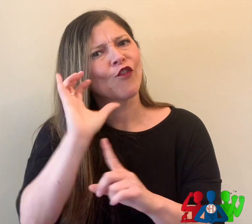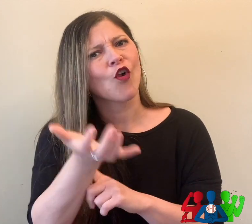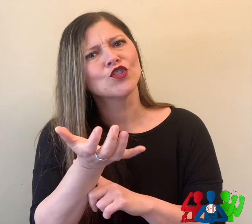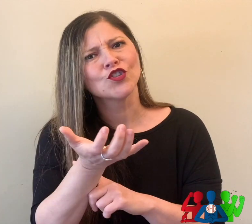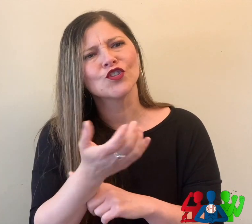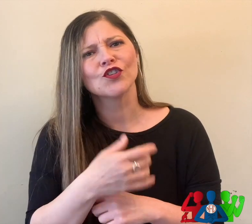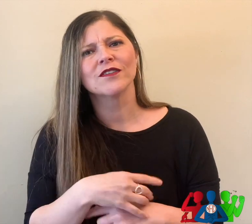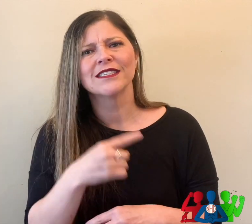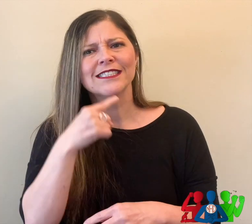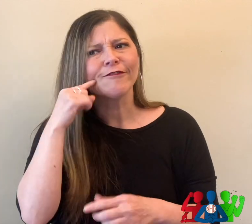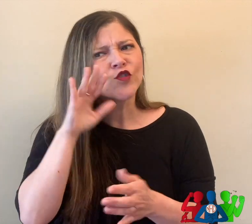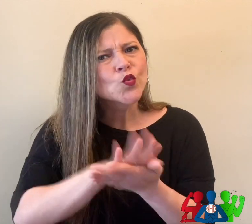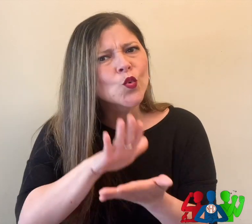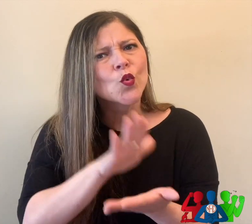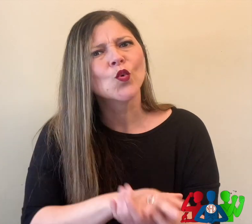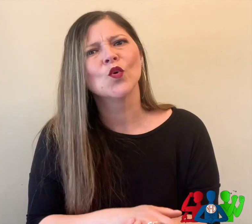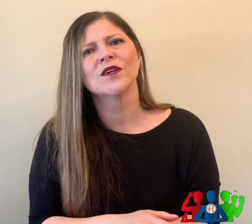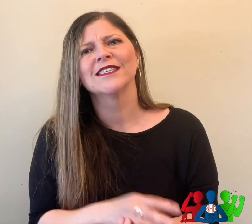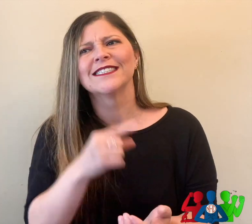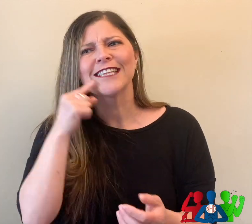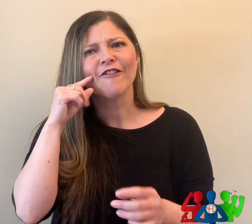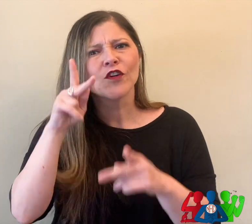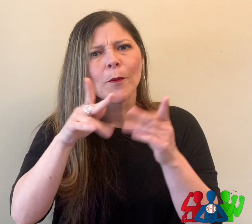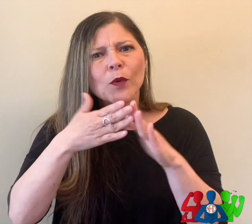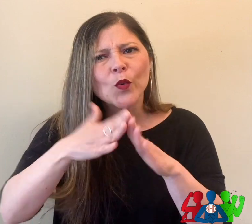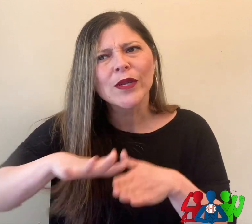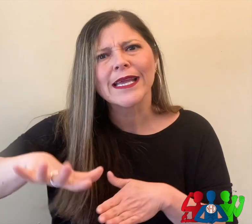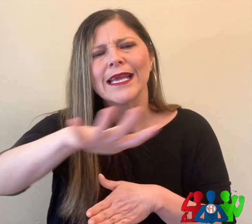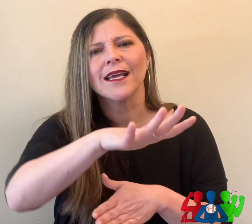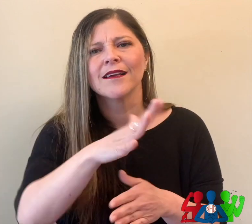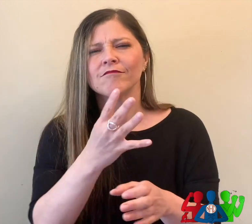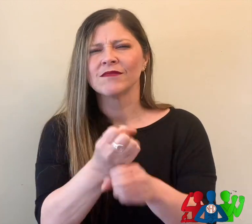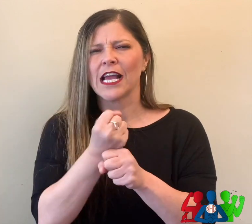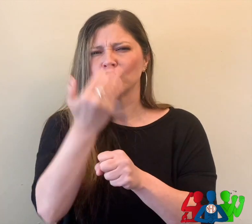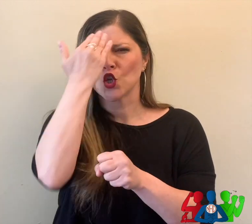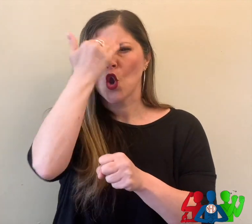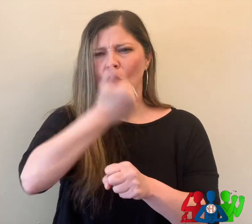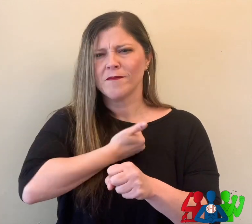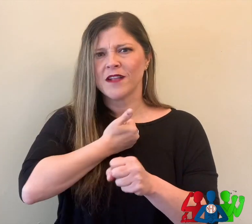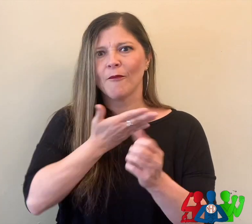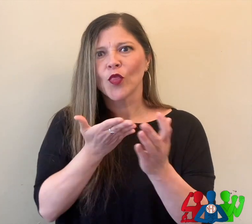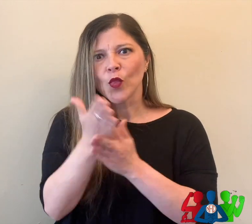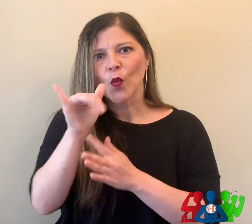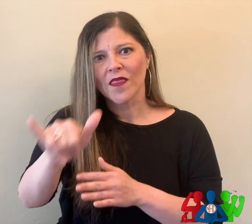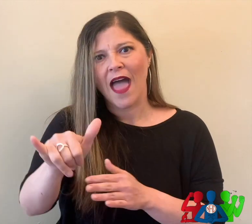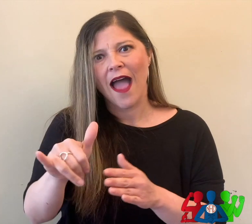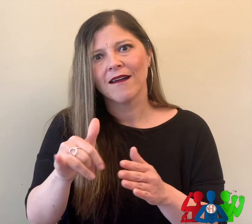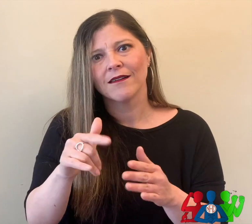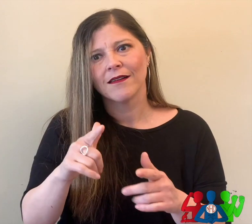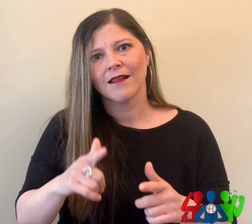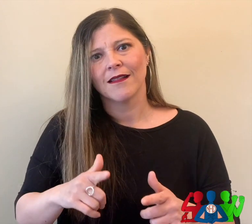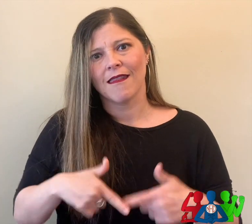for these students to get into deaf culture, to understand how deaf schools work, and to learn